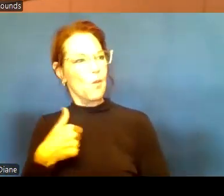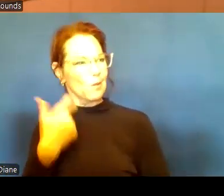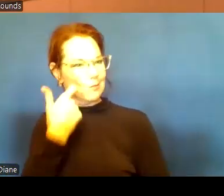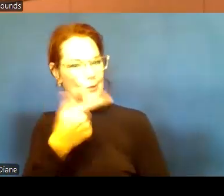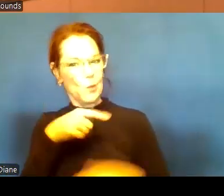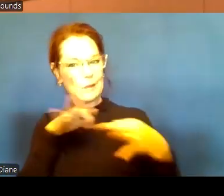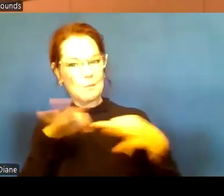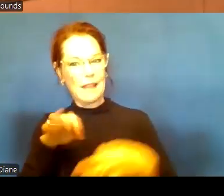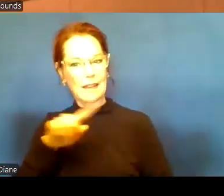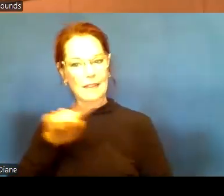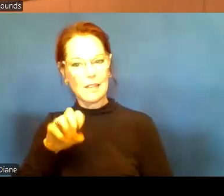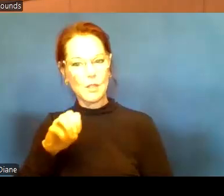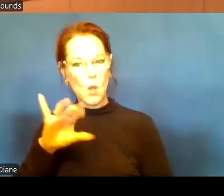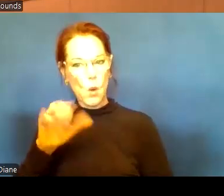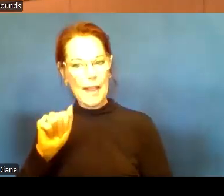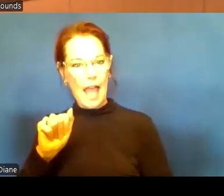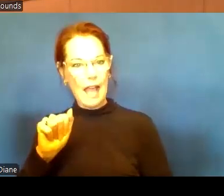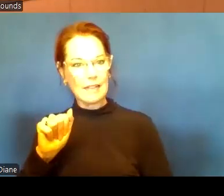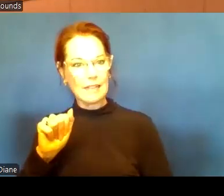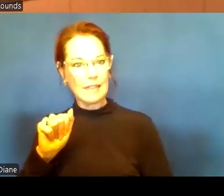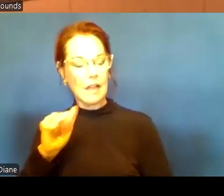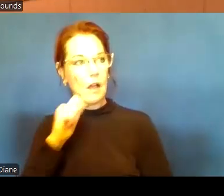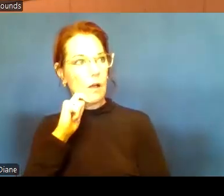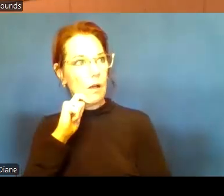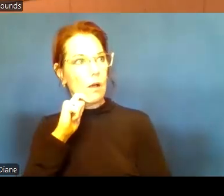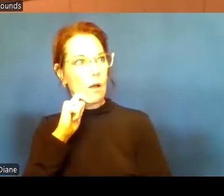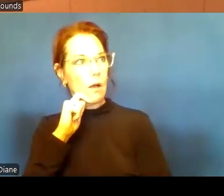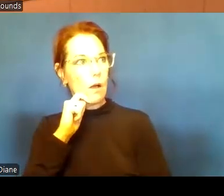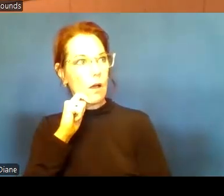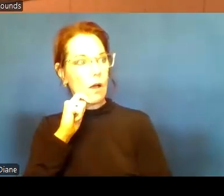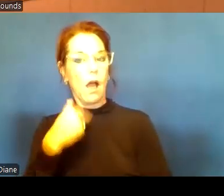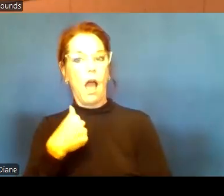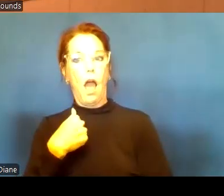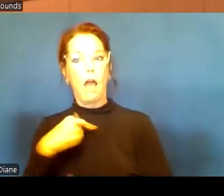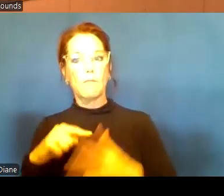my own stories and what my parents would say about different zodiac signs and everything like that